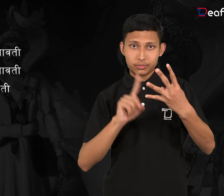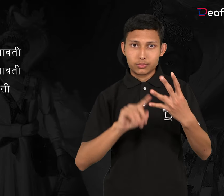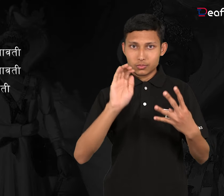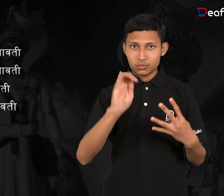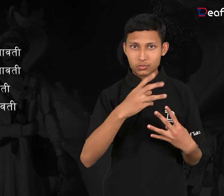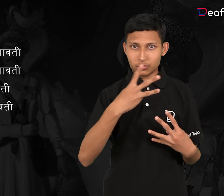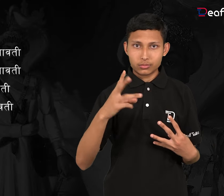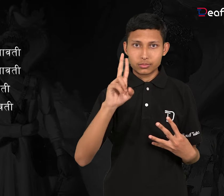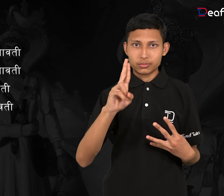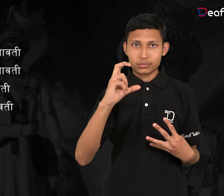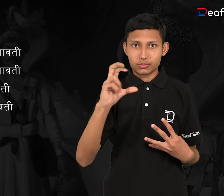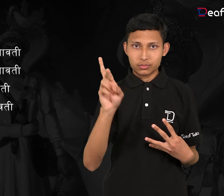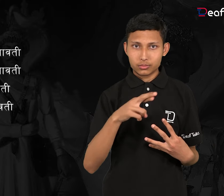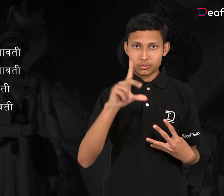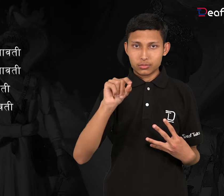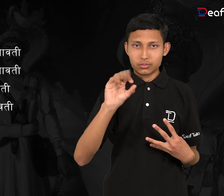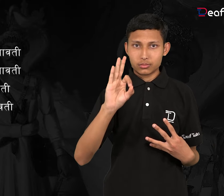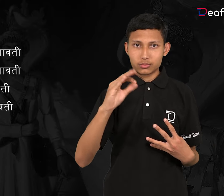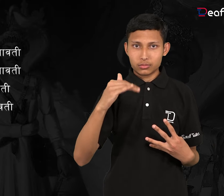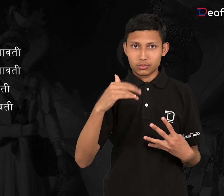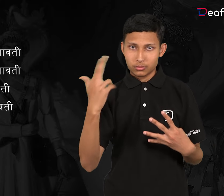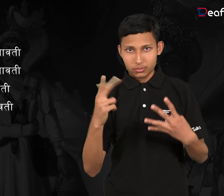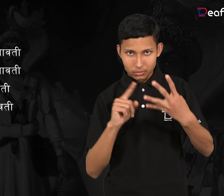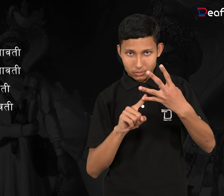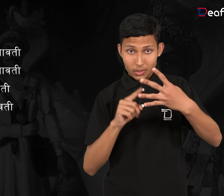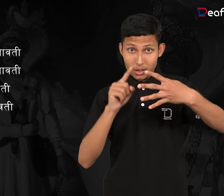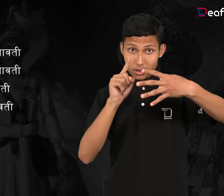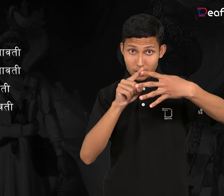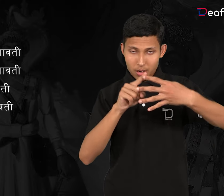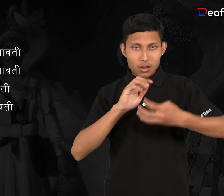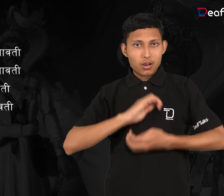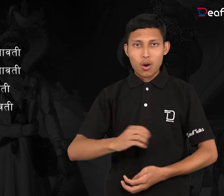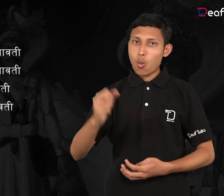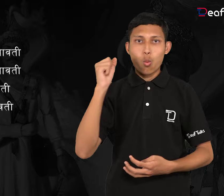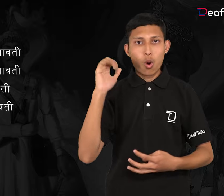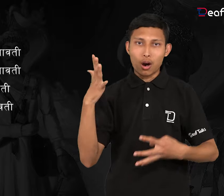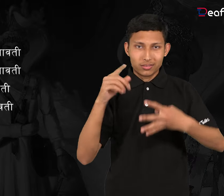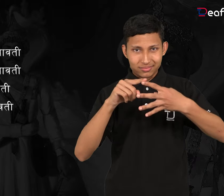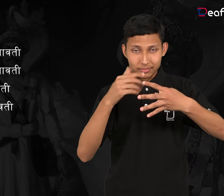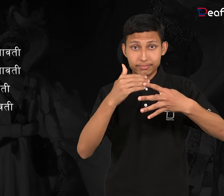and the fourth queen Subhadravati. The first queen Chandra Prabhavati was childless.